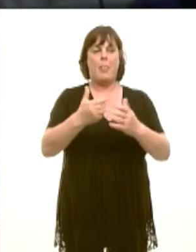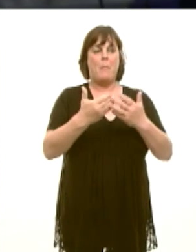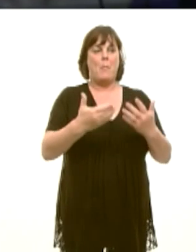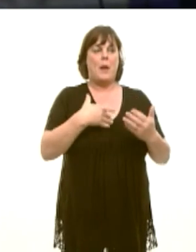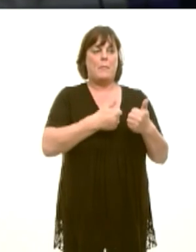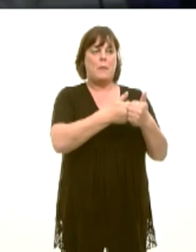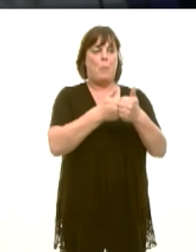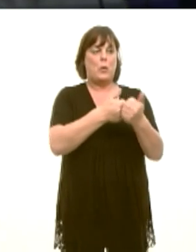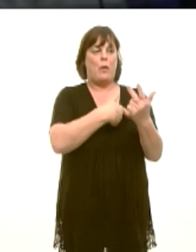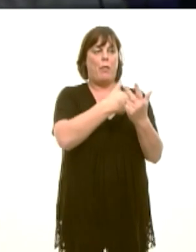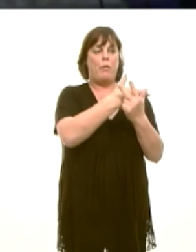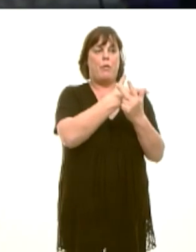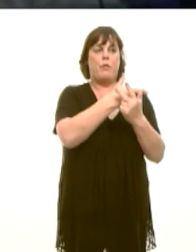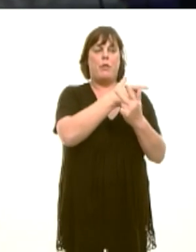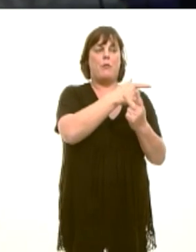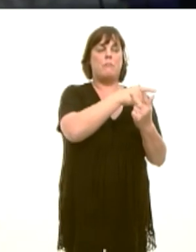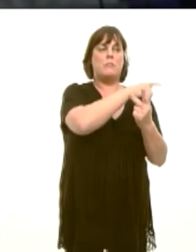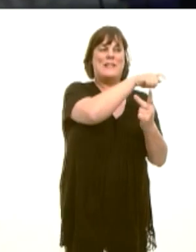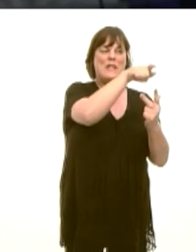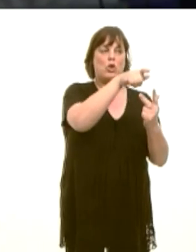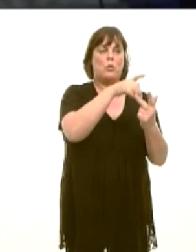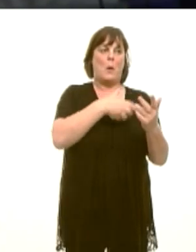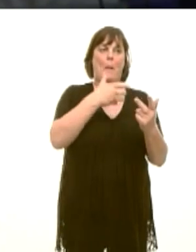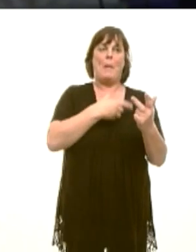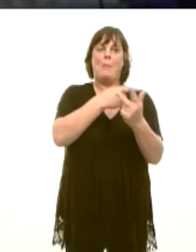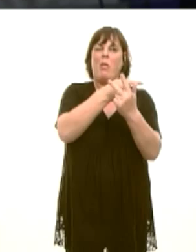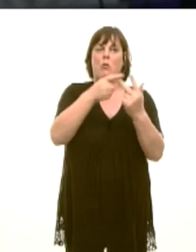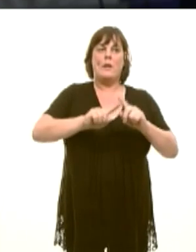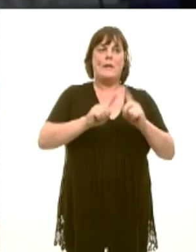with three different health boards pursuing complaints through the ëPutting Things Rightí